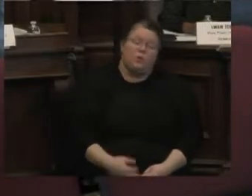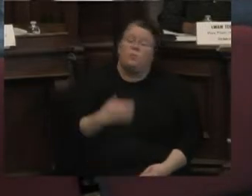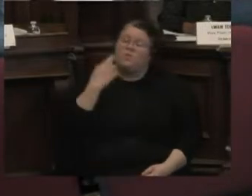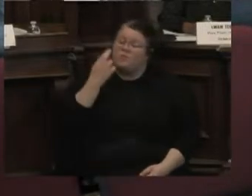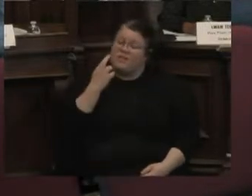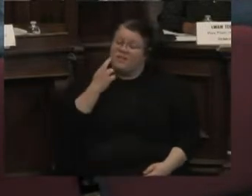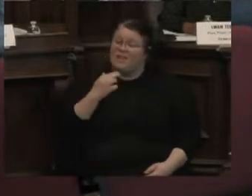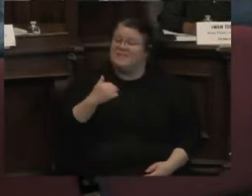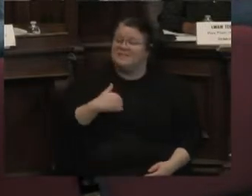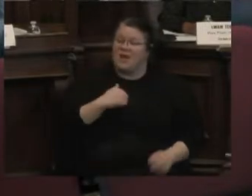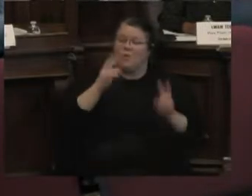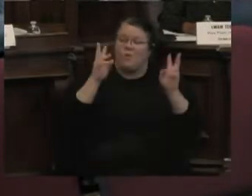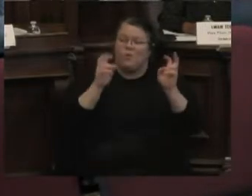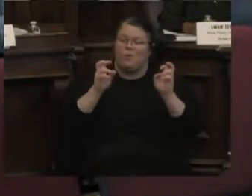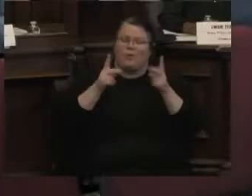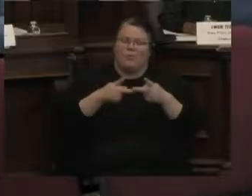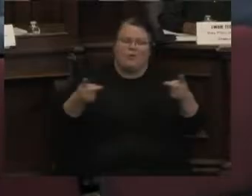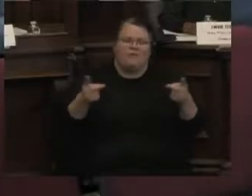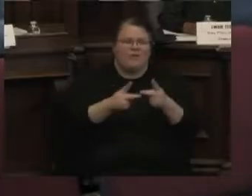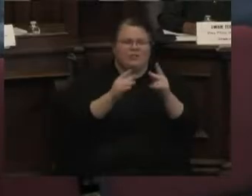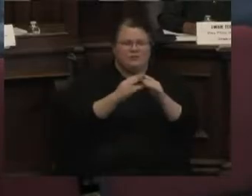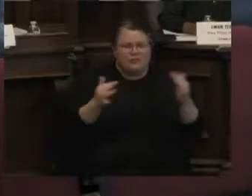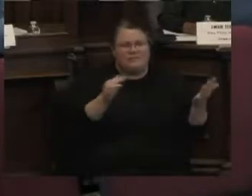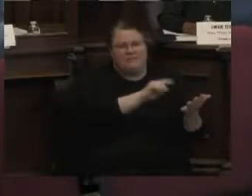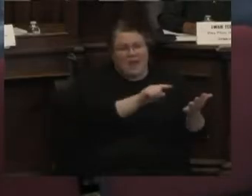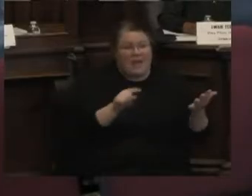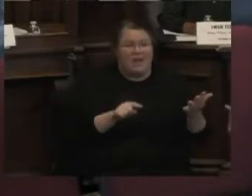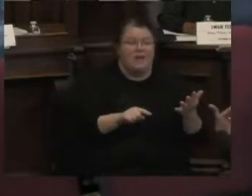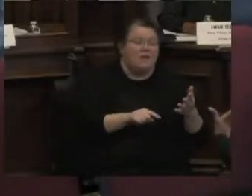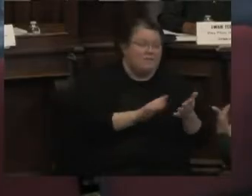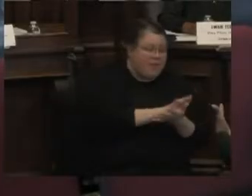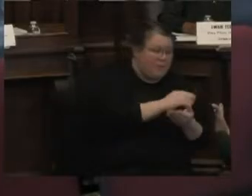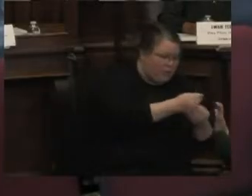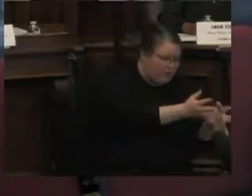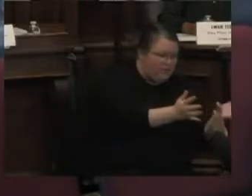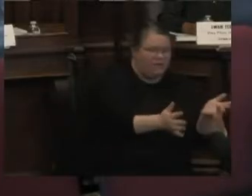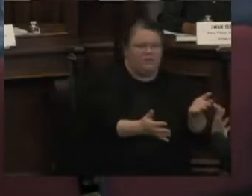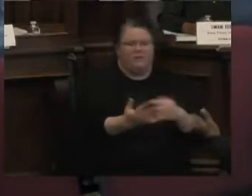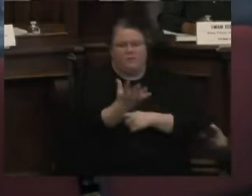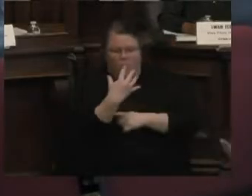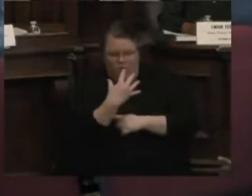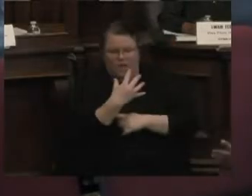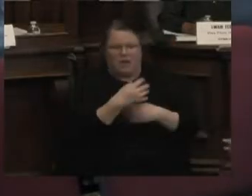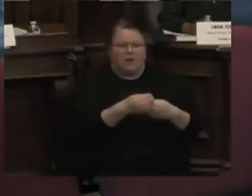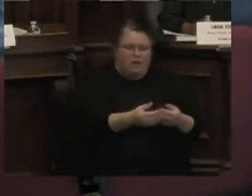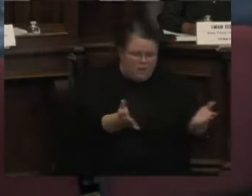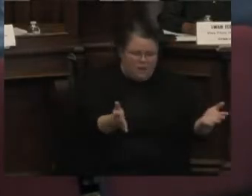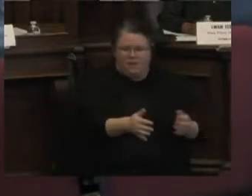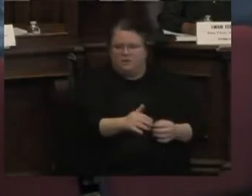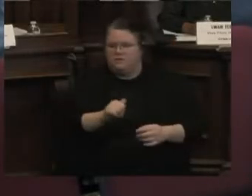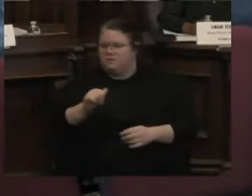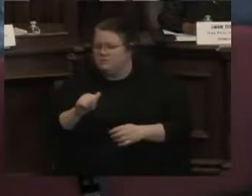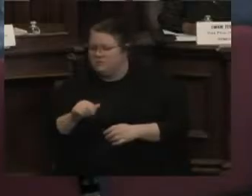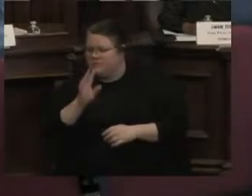hard of hearing. So we are trying to make sure that we diversify our portfolio, if you